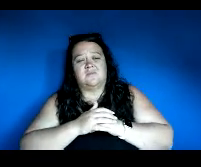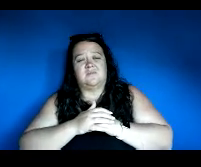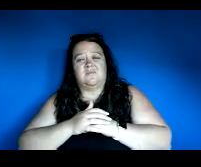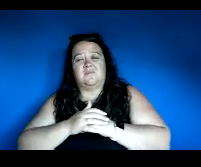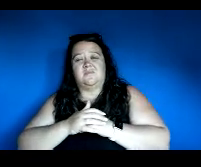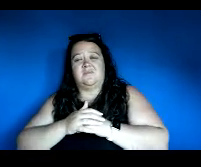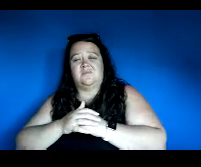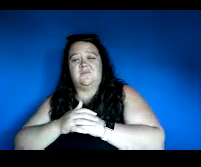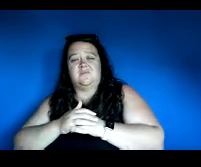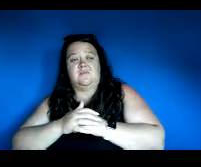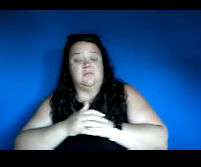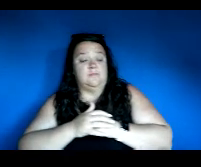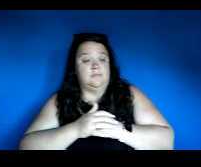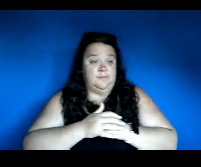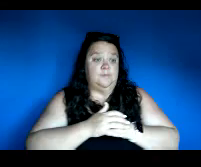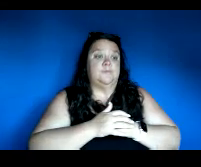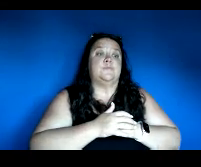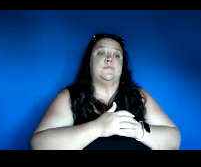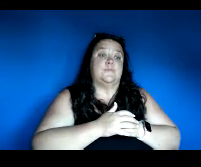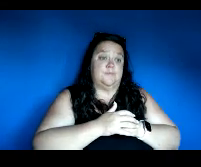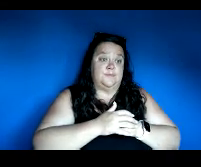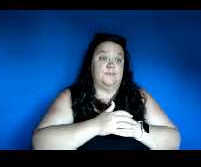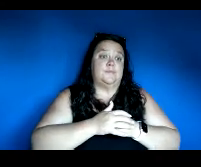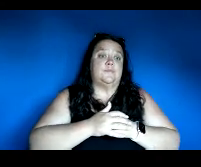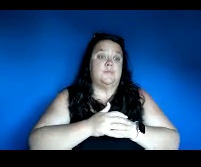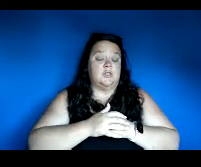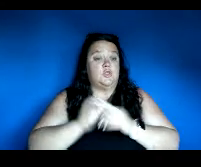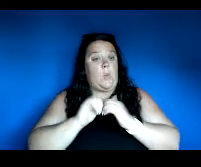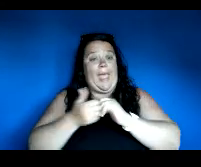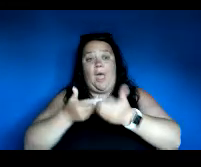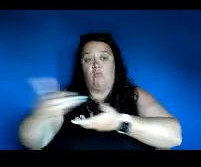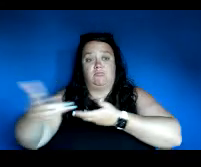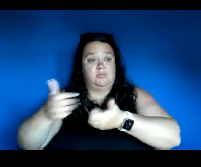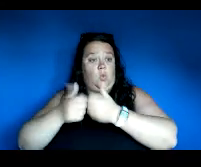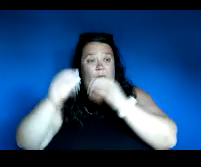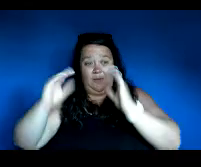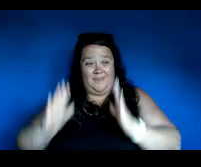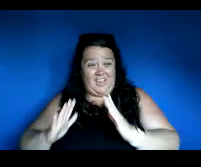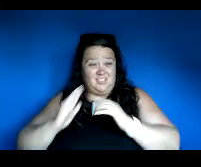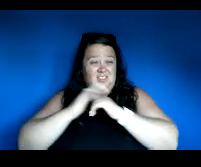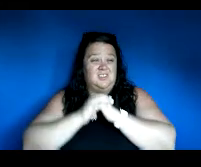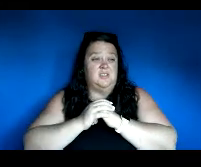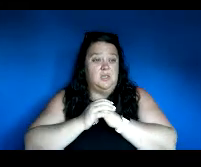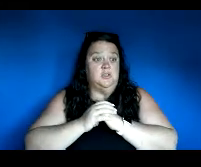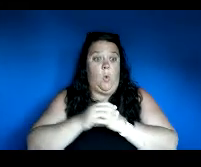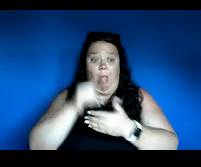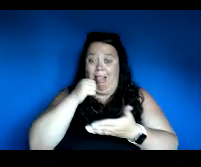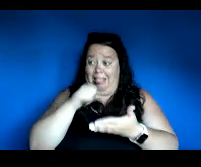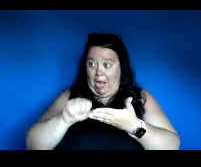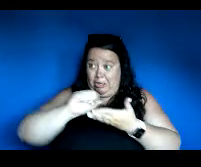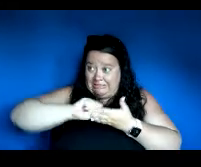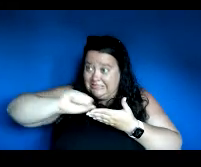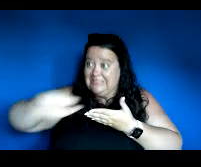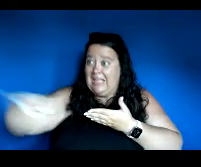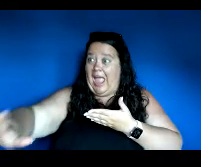once you send your letter of accommodation at the beginning of the semester, or whenever you send it, you always are gonna want to follow up. You can follow up with an email, that's fine.